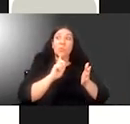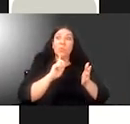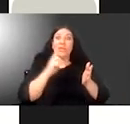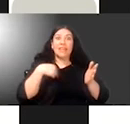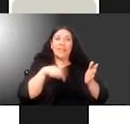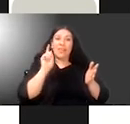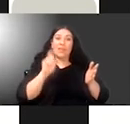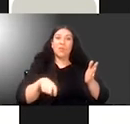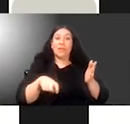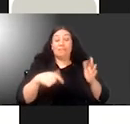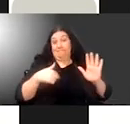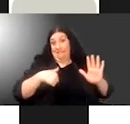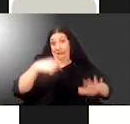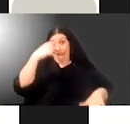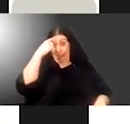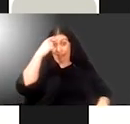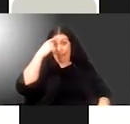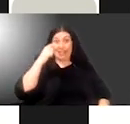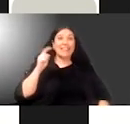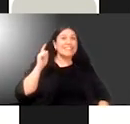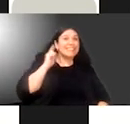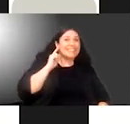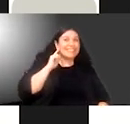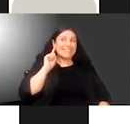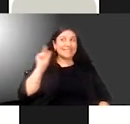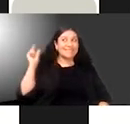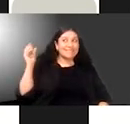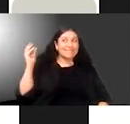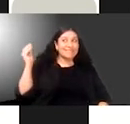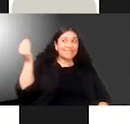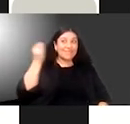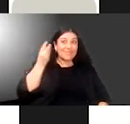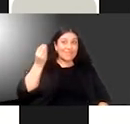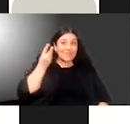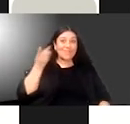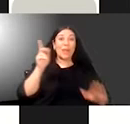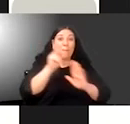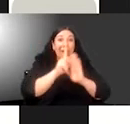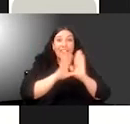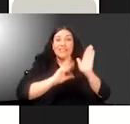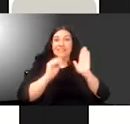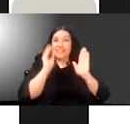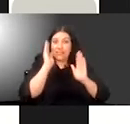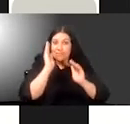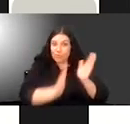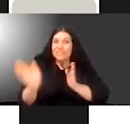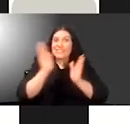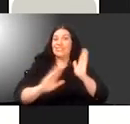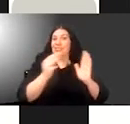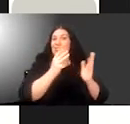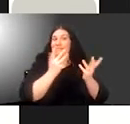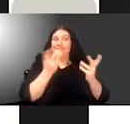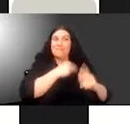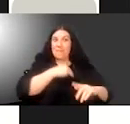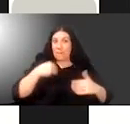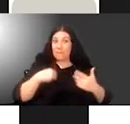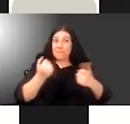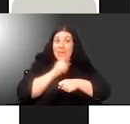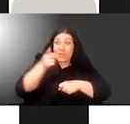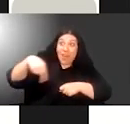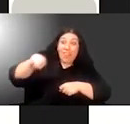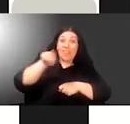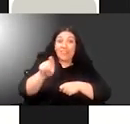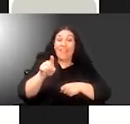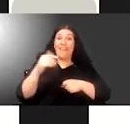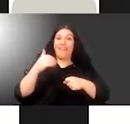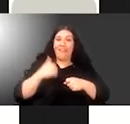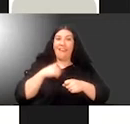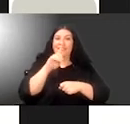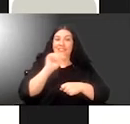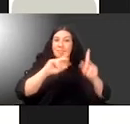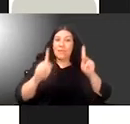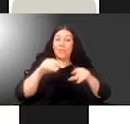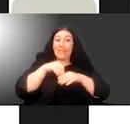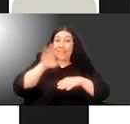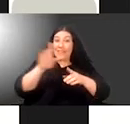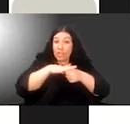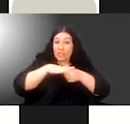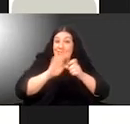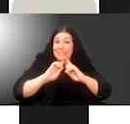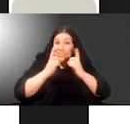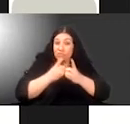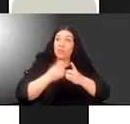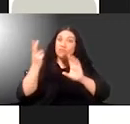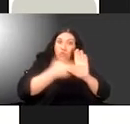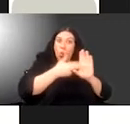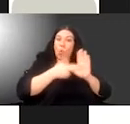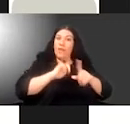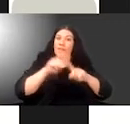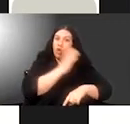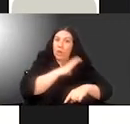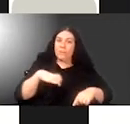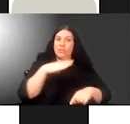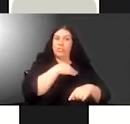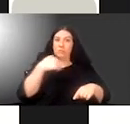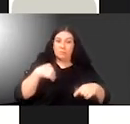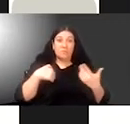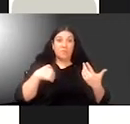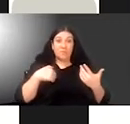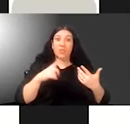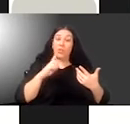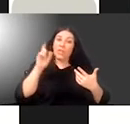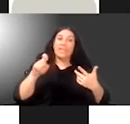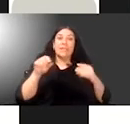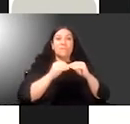And it means that we really need to be having, I think, the ears of legislators and policymakers, to make sure that they are looking to bring disabled people in their districts onto these committees and commissions, and we need to be doing a lot more grass roots work than I think is happening in many communities.